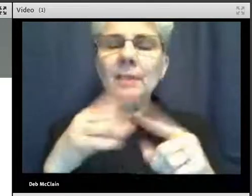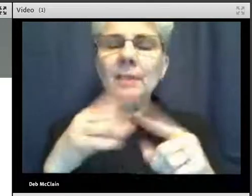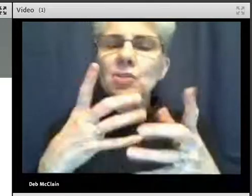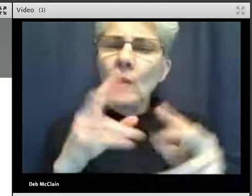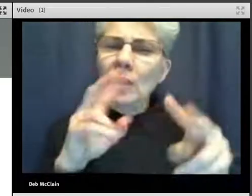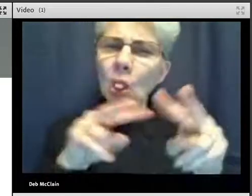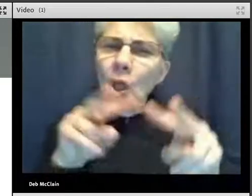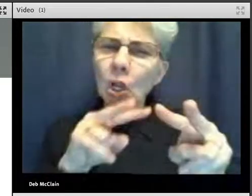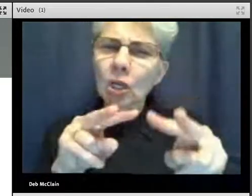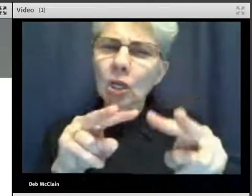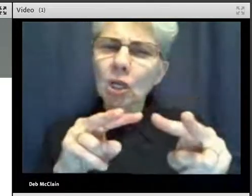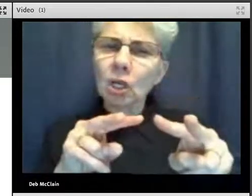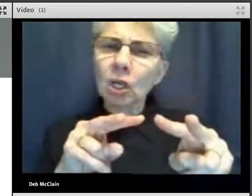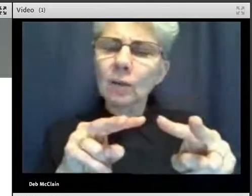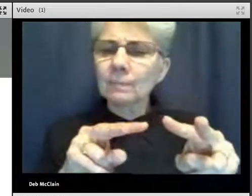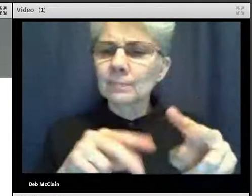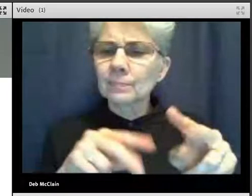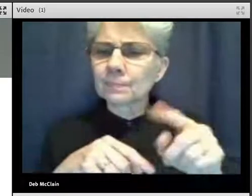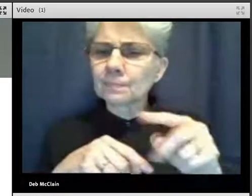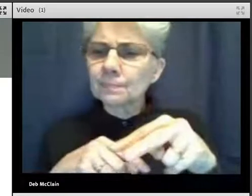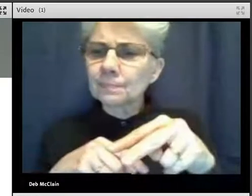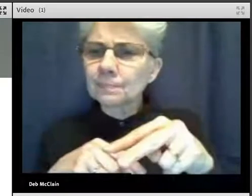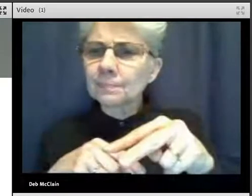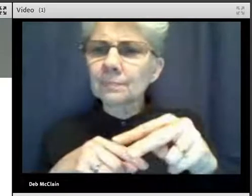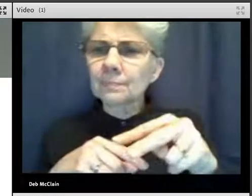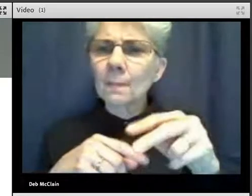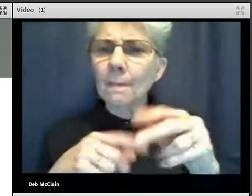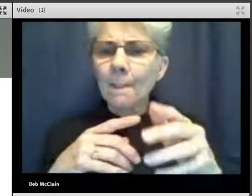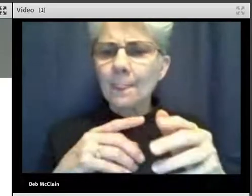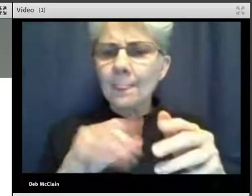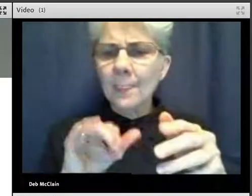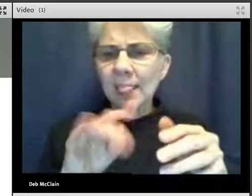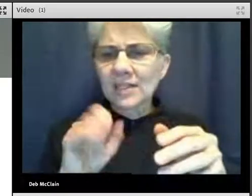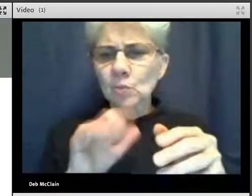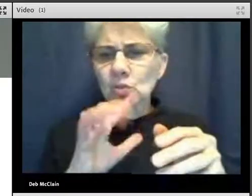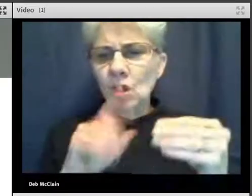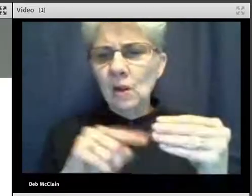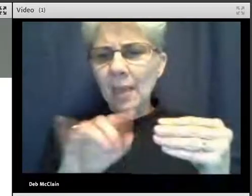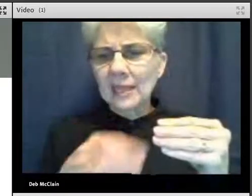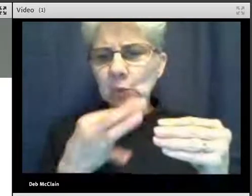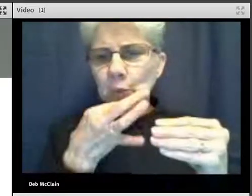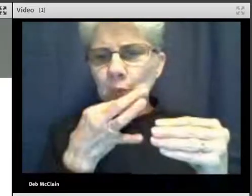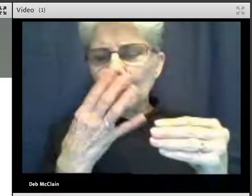But you want to look. Alicia, Alicia, we're going to talk about that in a second,